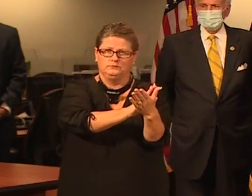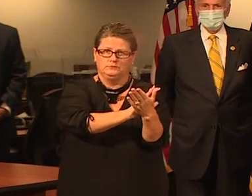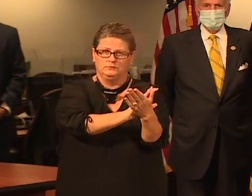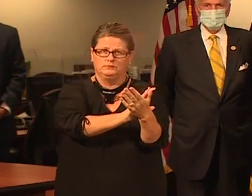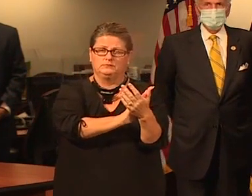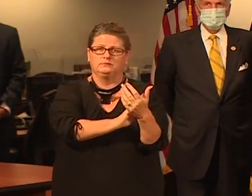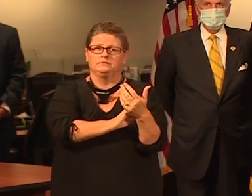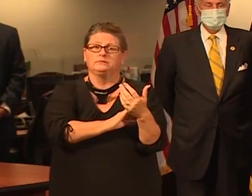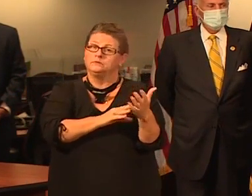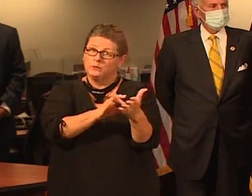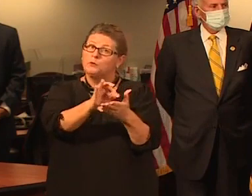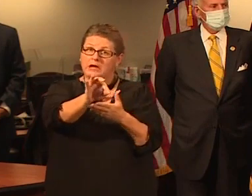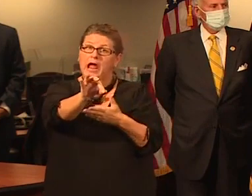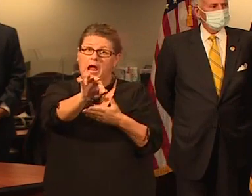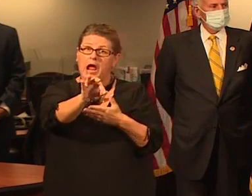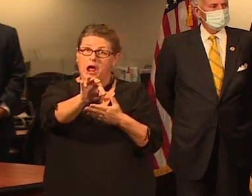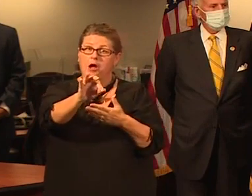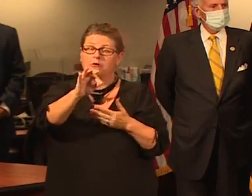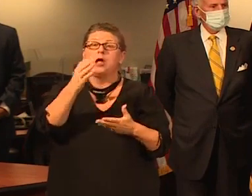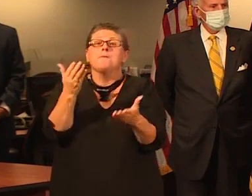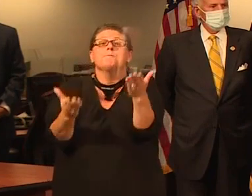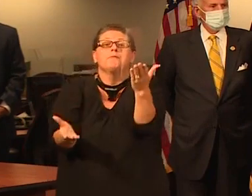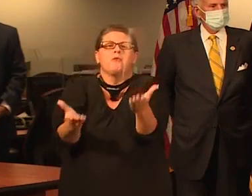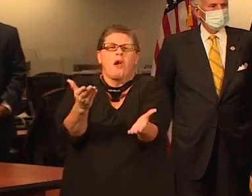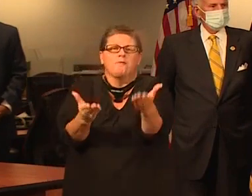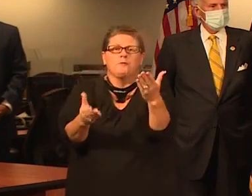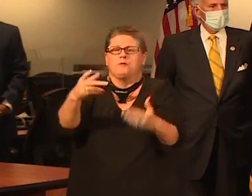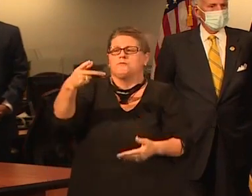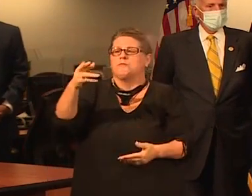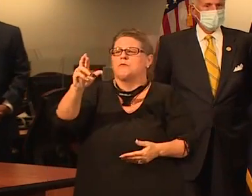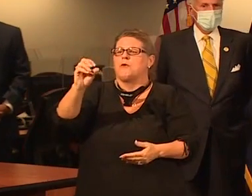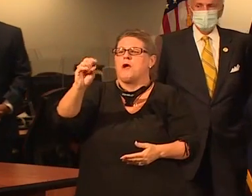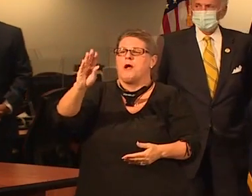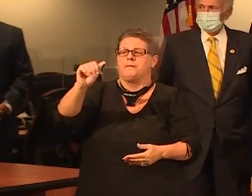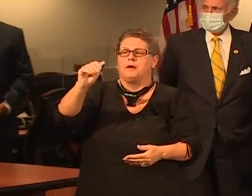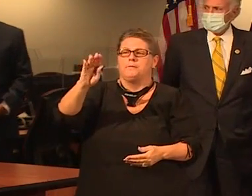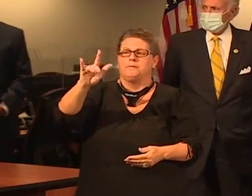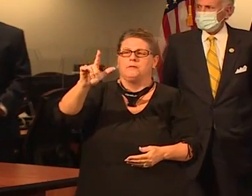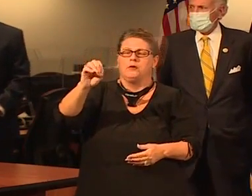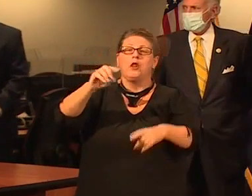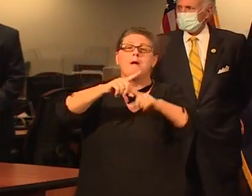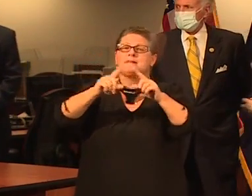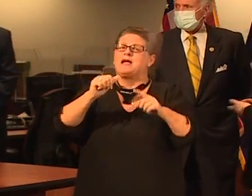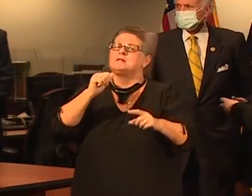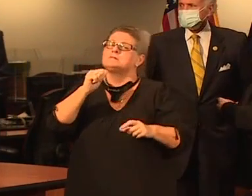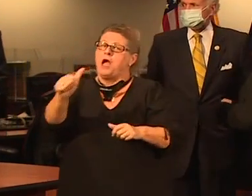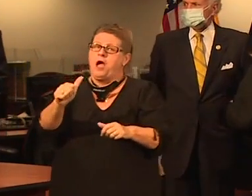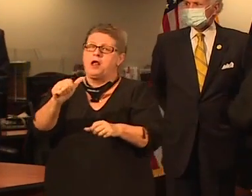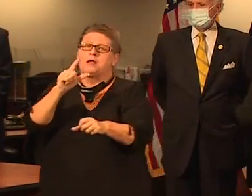THOSE ARE THE PROBABLY DEATHS.